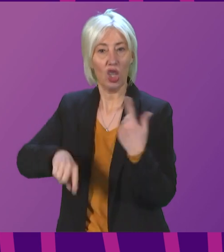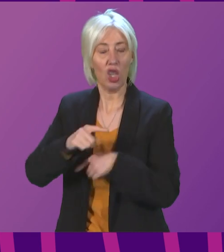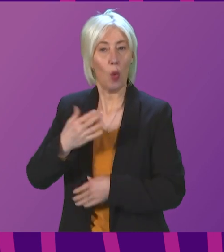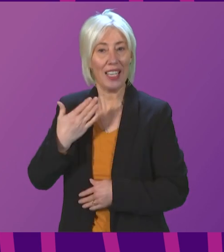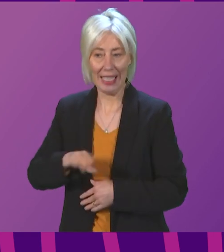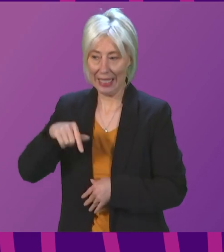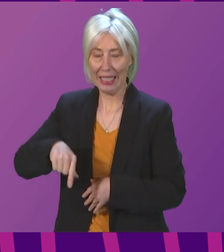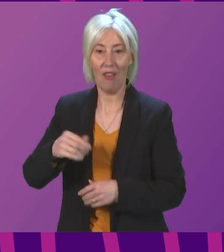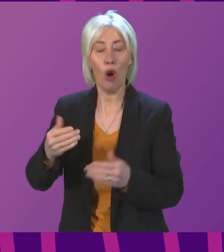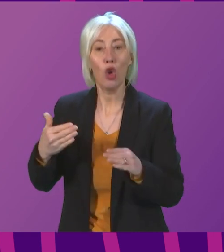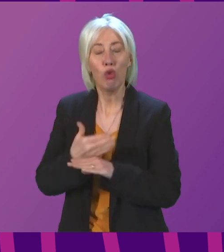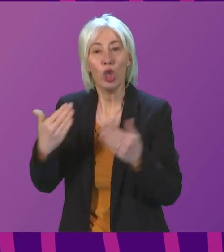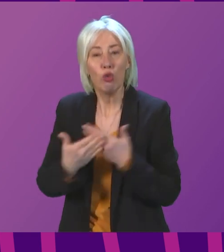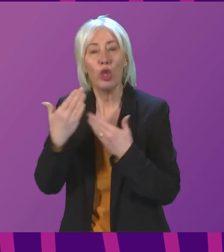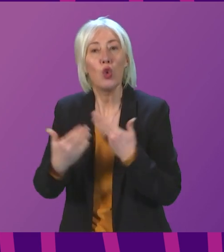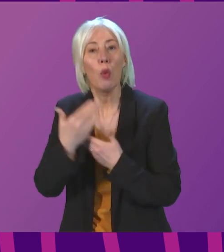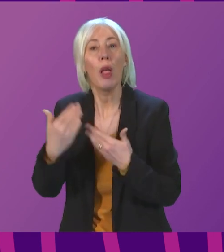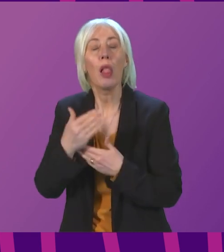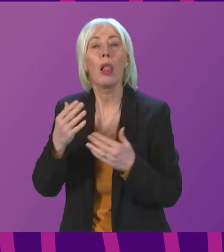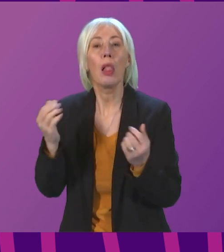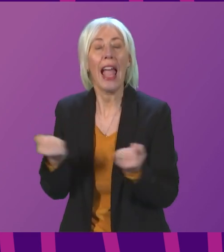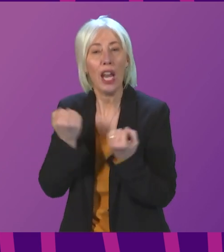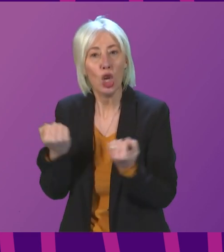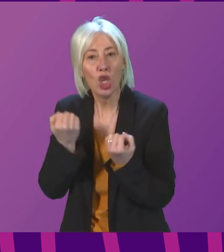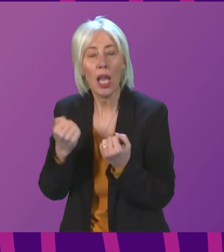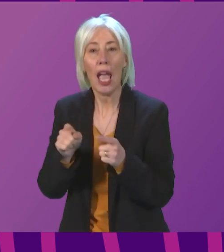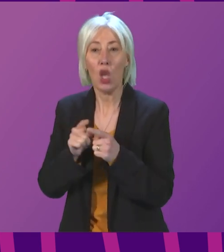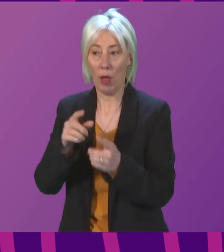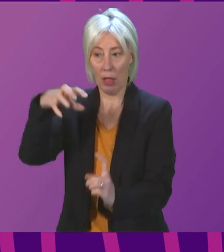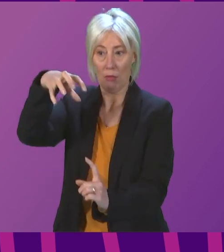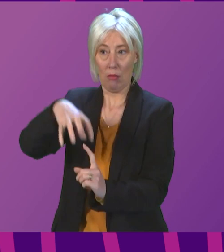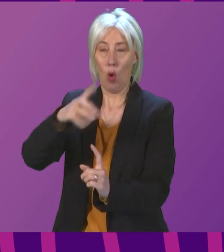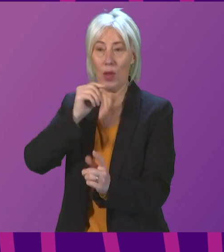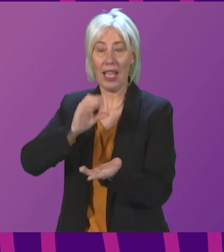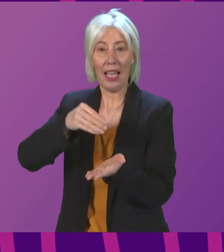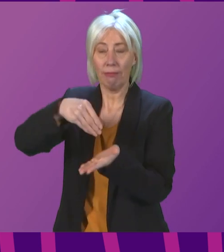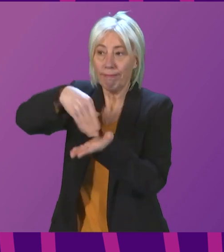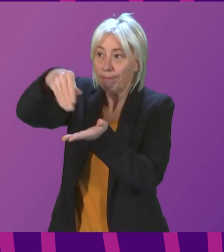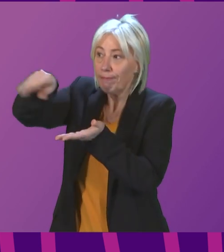but it positions us with the ability to be a major exporter of renewable energy, including